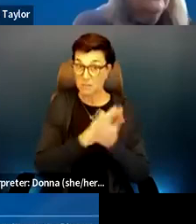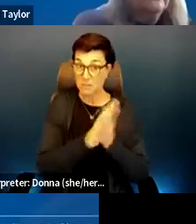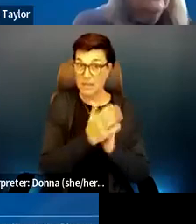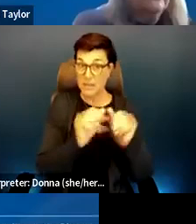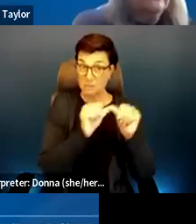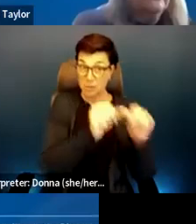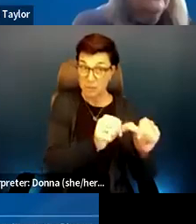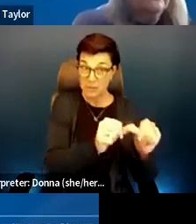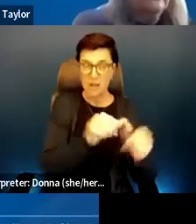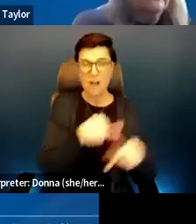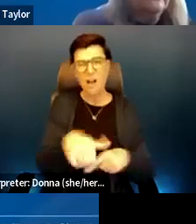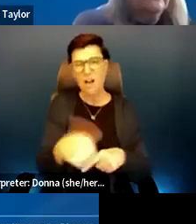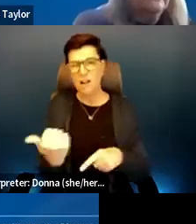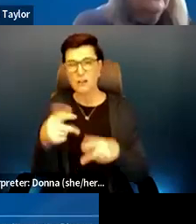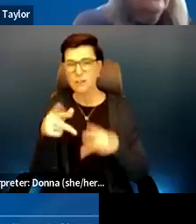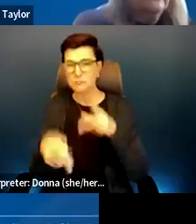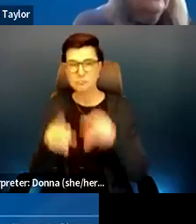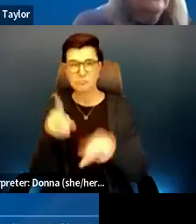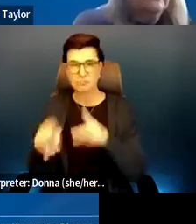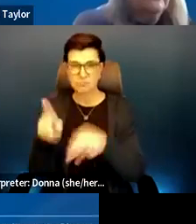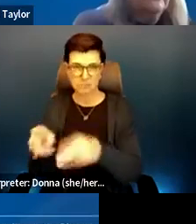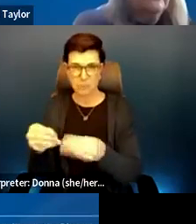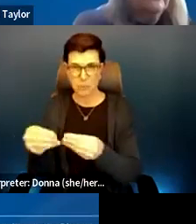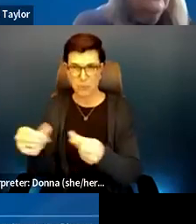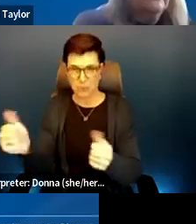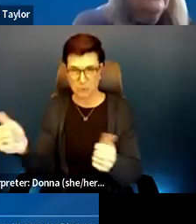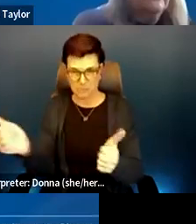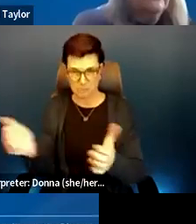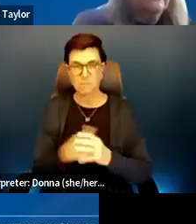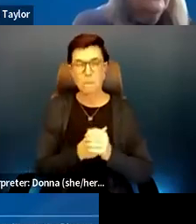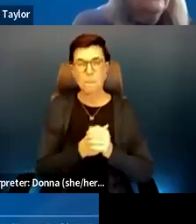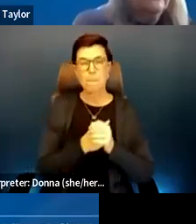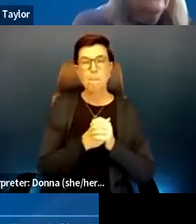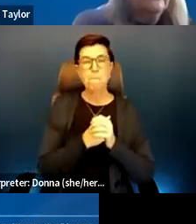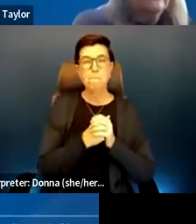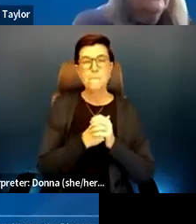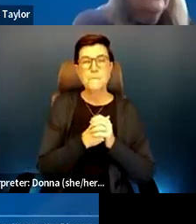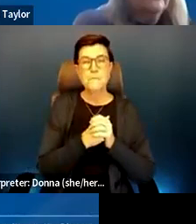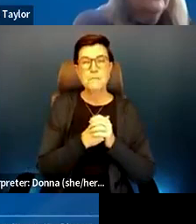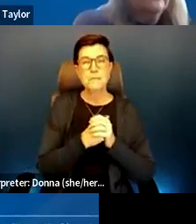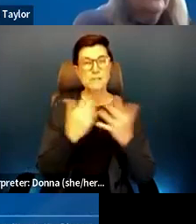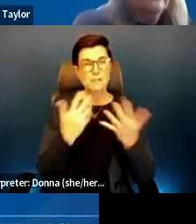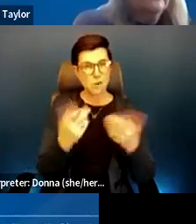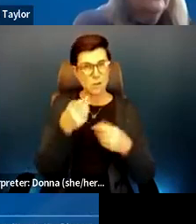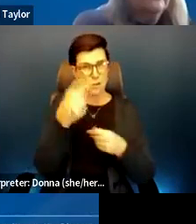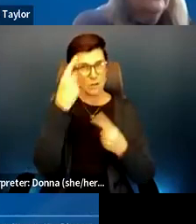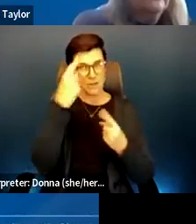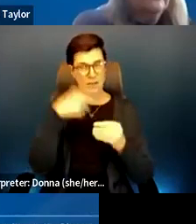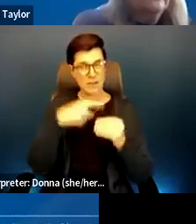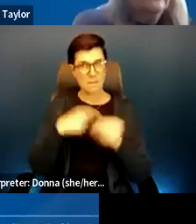And so I think as you're pouring through the work plans and some of the themes are emerging about the different strategies